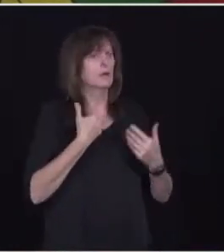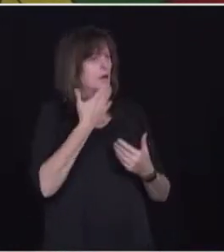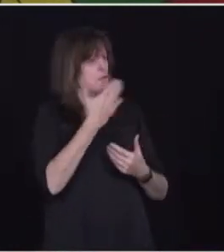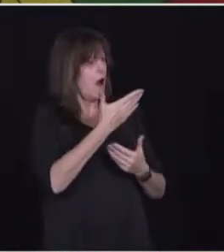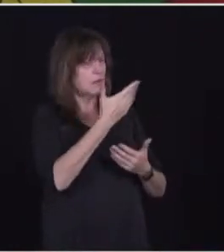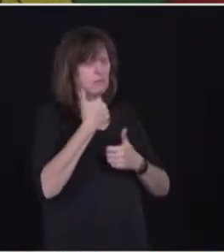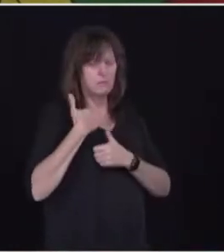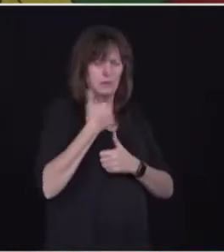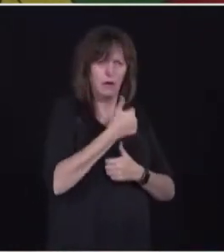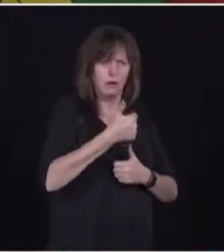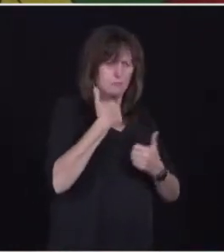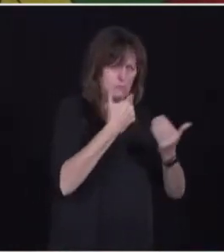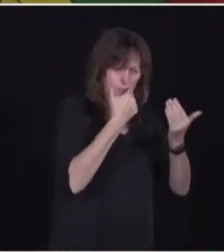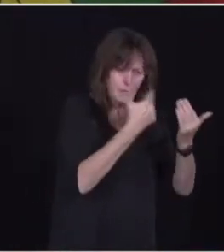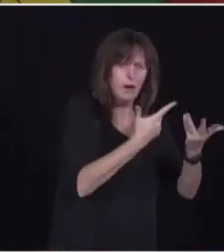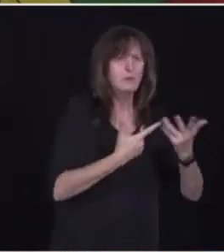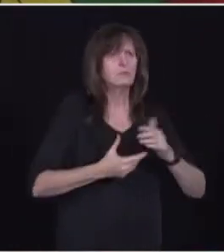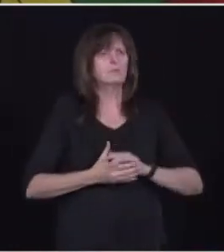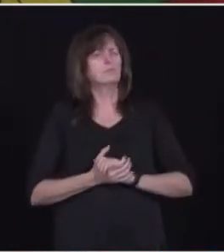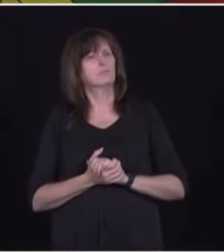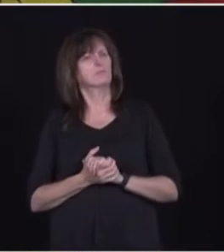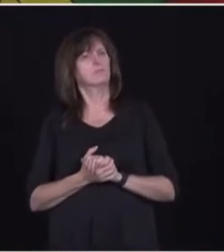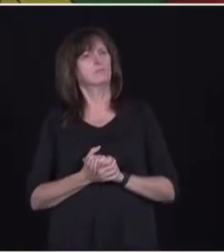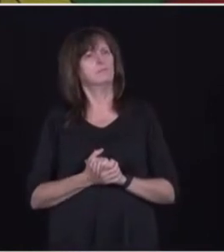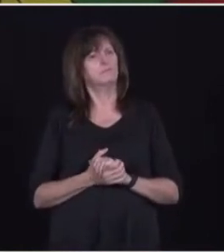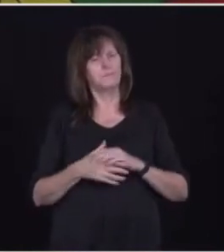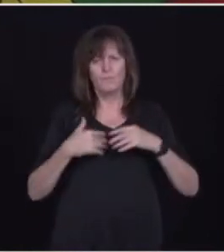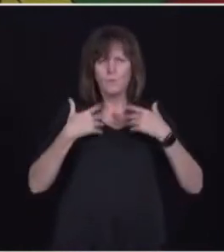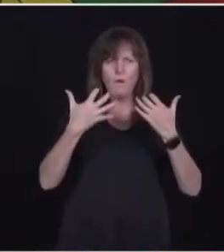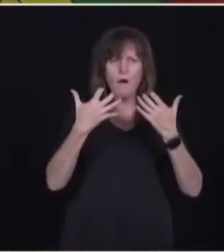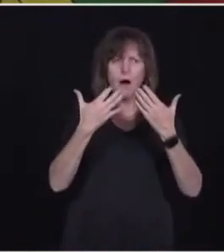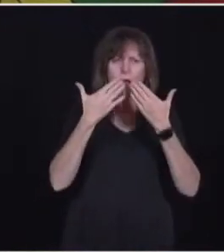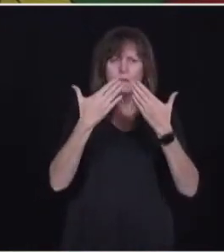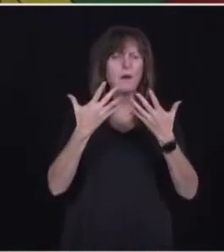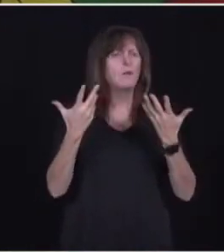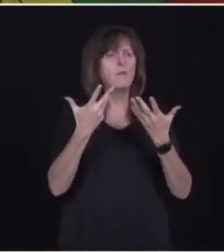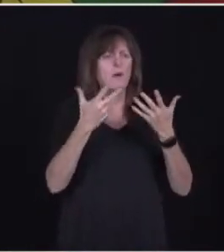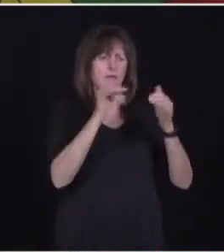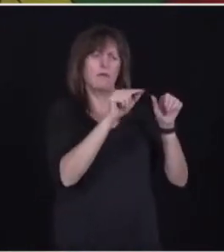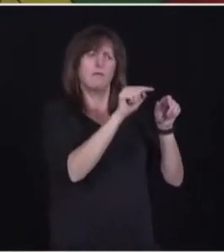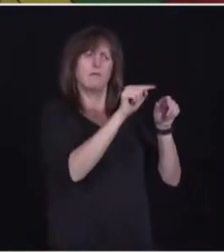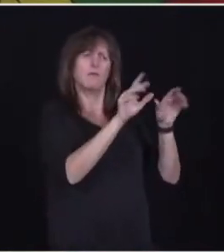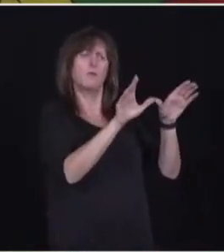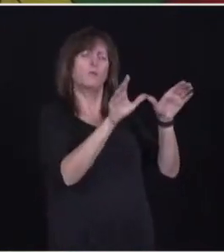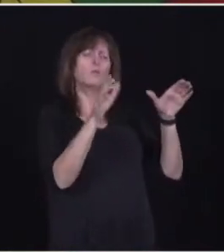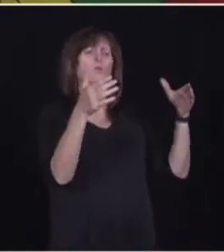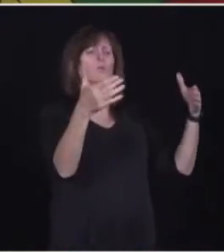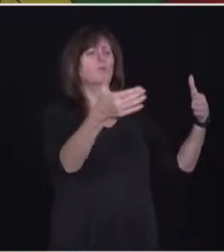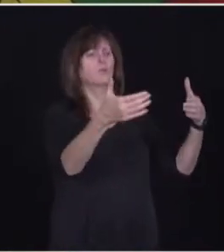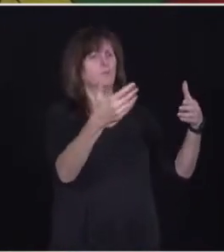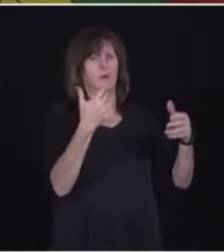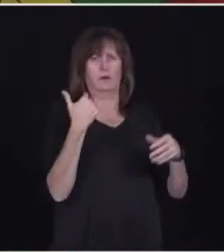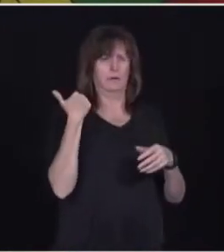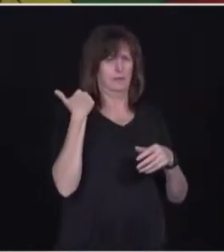work you have done in the past and Gen. Hilliard, again, thank you, and they also want to thank the task force.